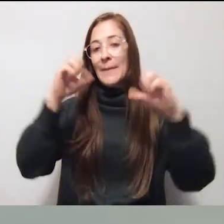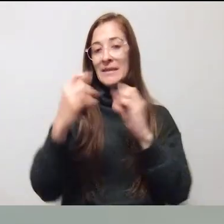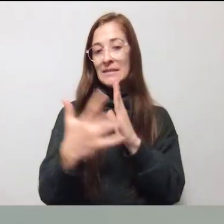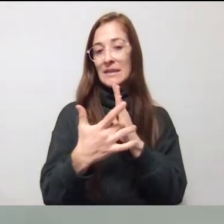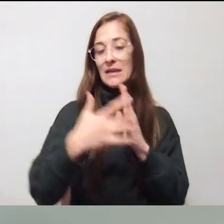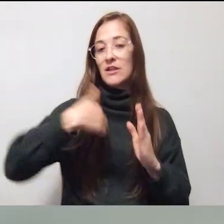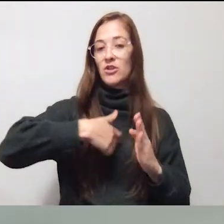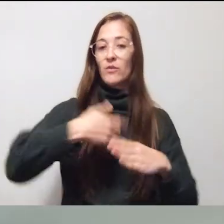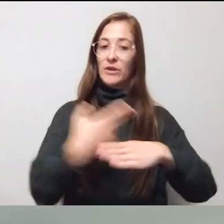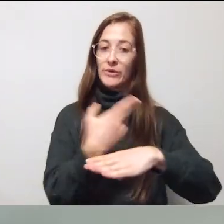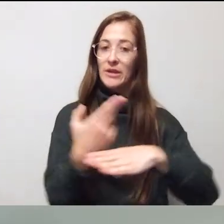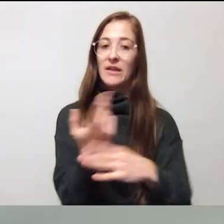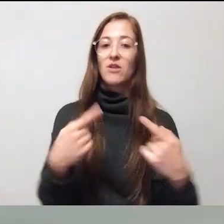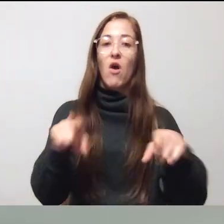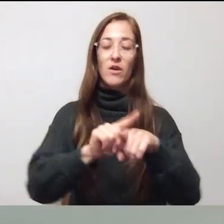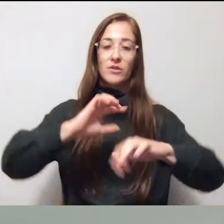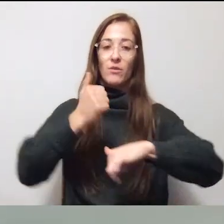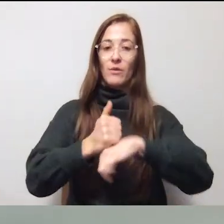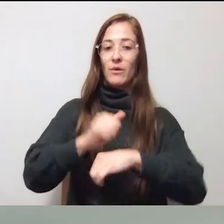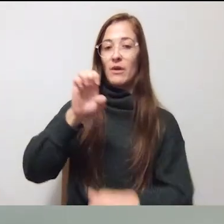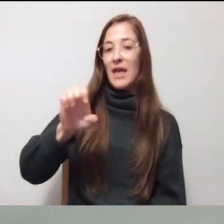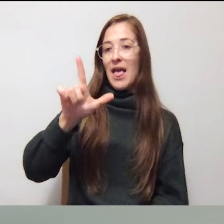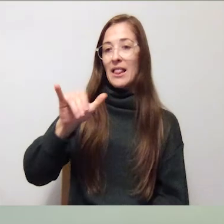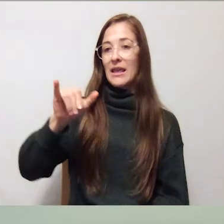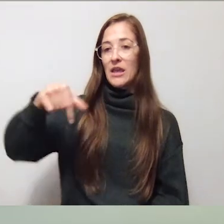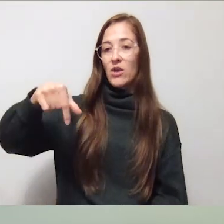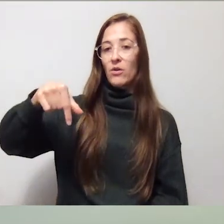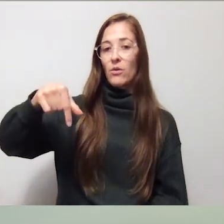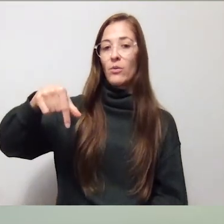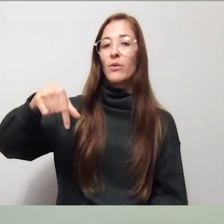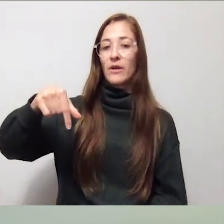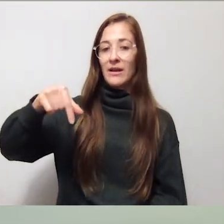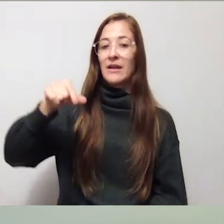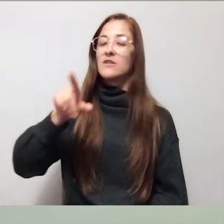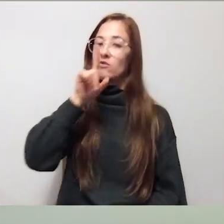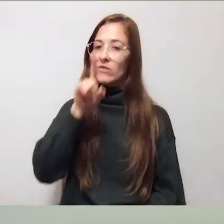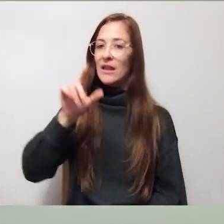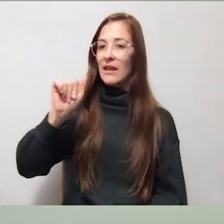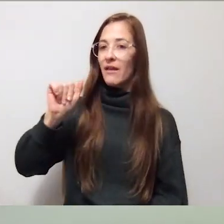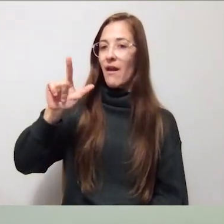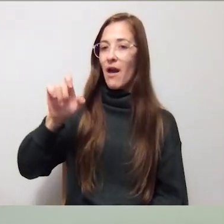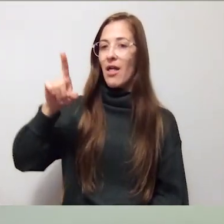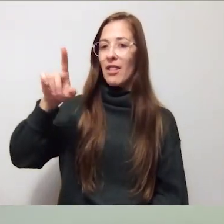We've also implemented what's called ElliQ, which is essentially an Alexa on steroids.